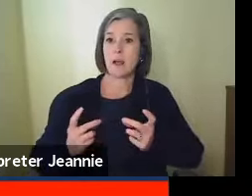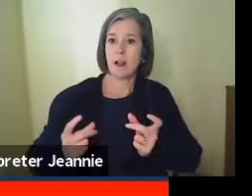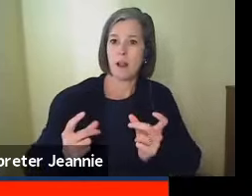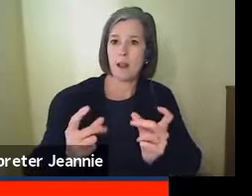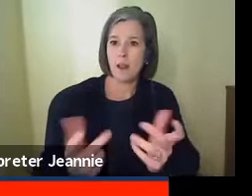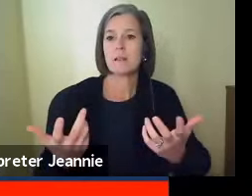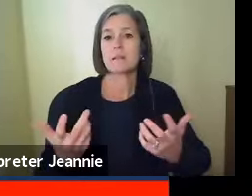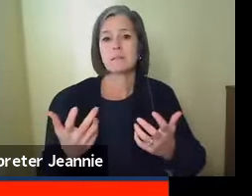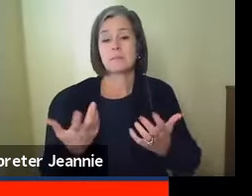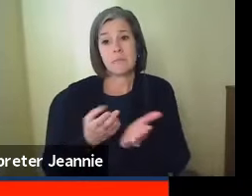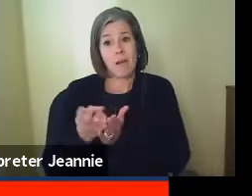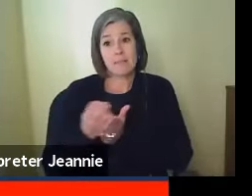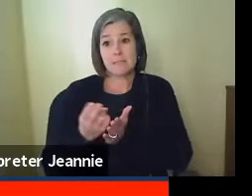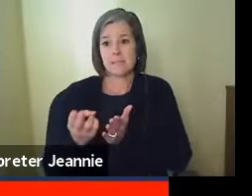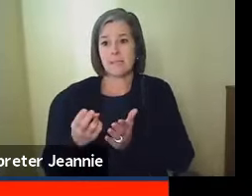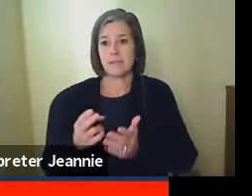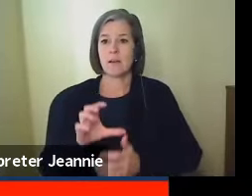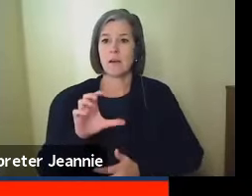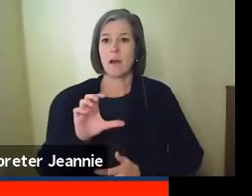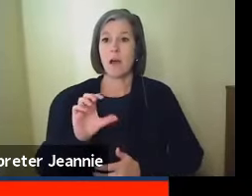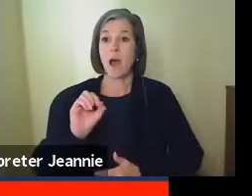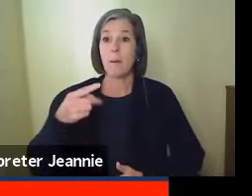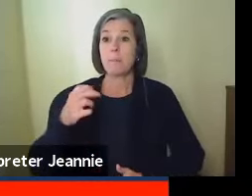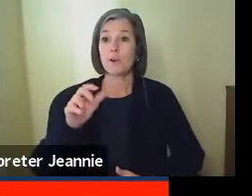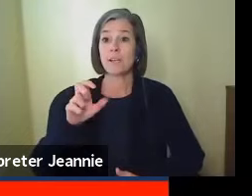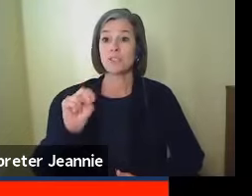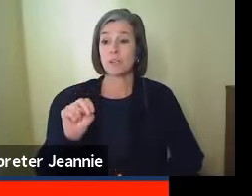frankly the phrase Operation Warp Speed did not do science any favors because